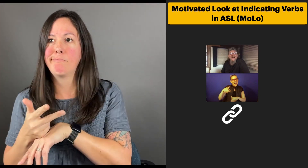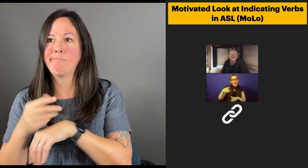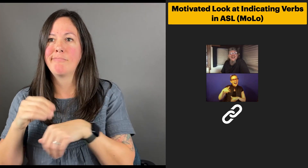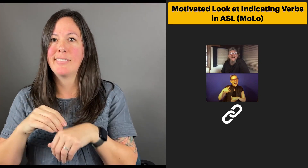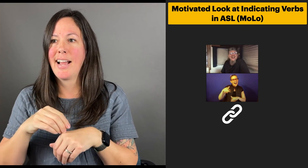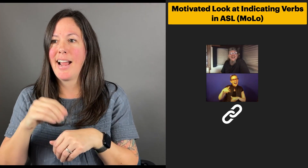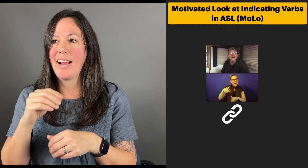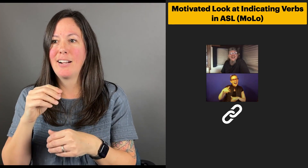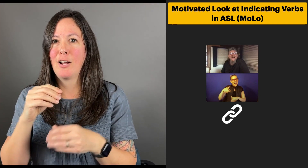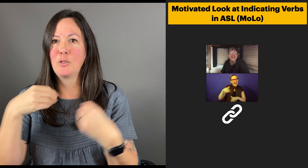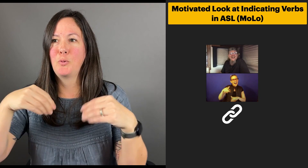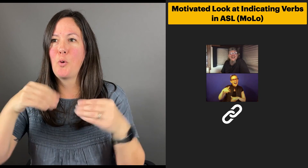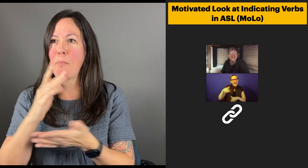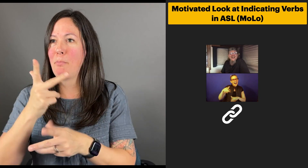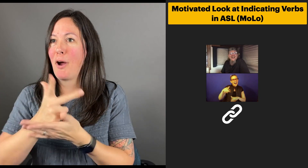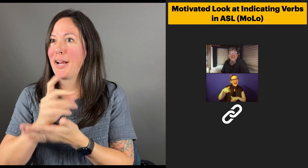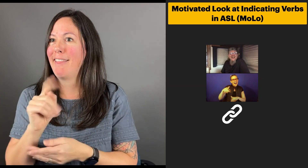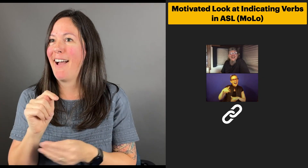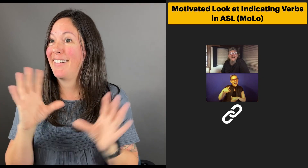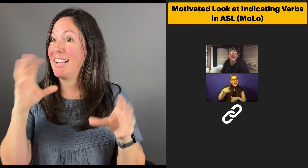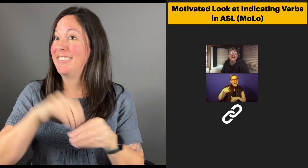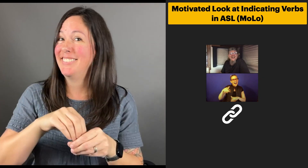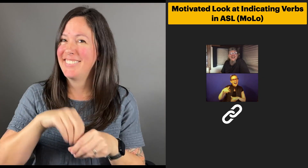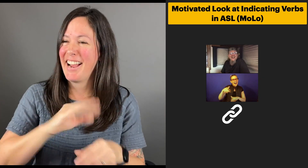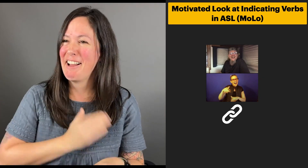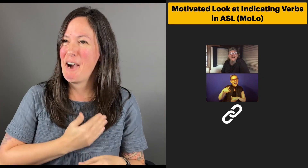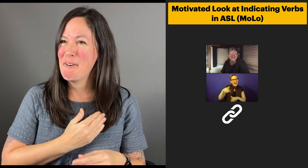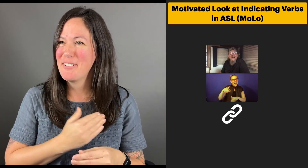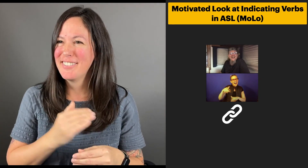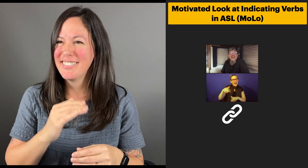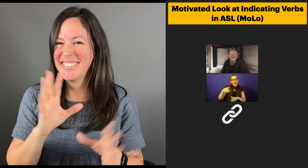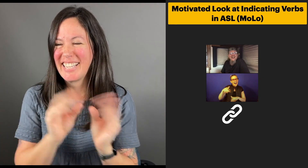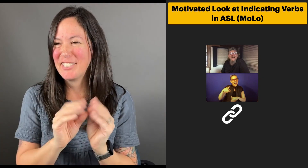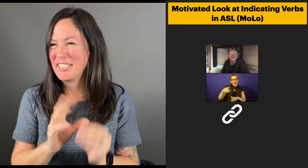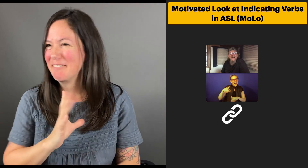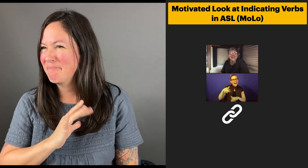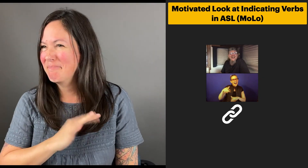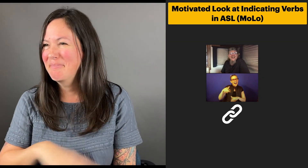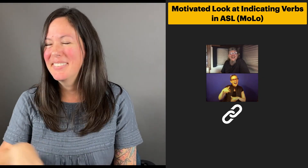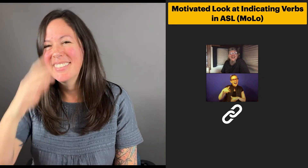the gentleman was talking about his RV needing to go